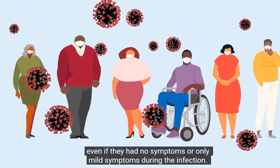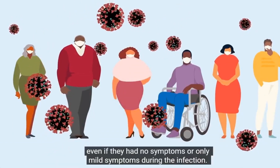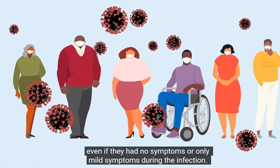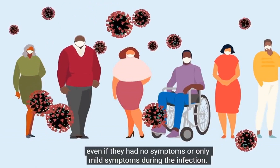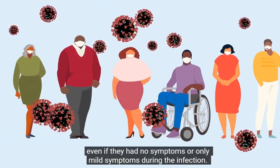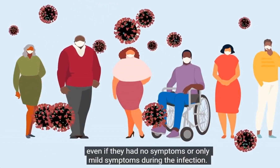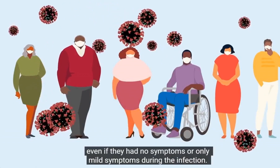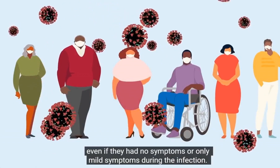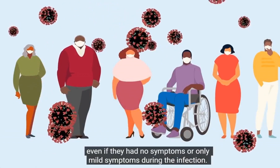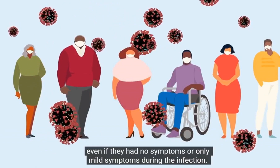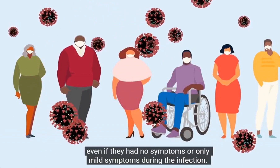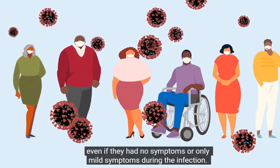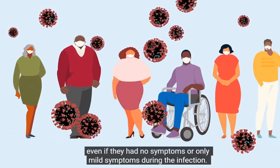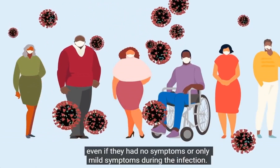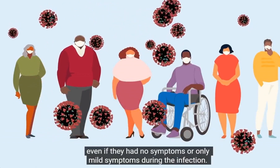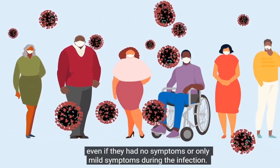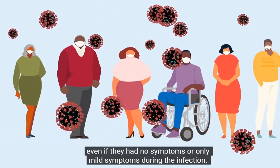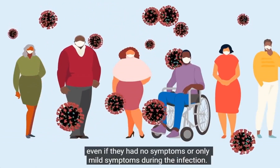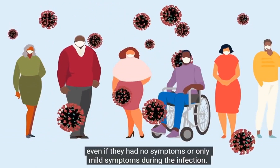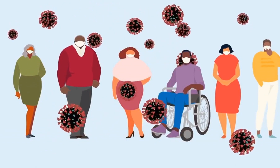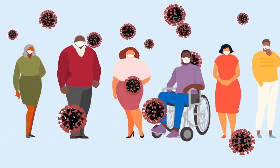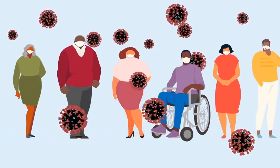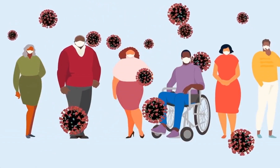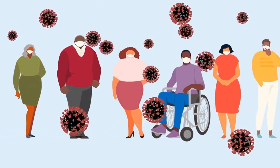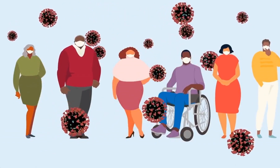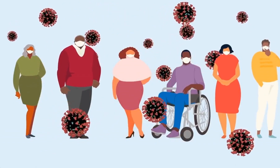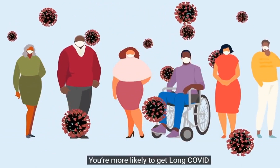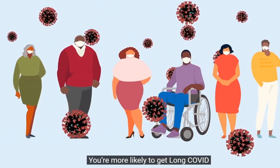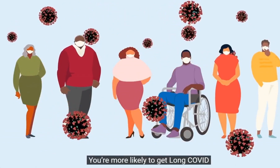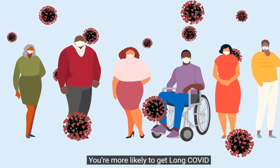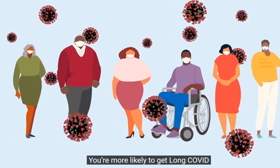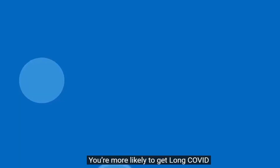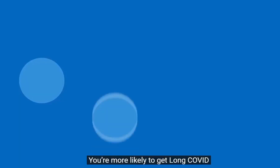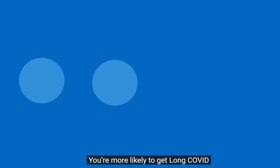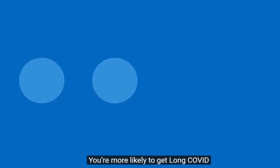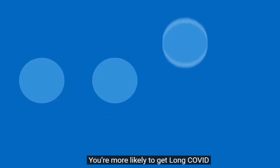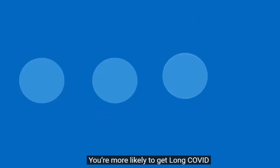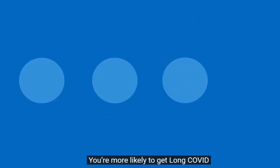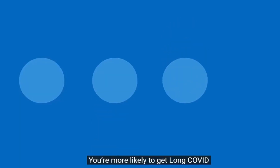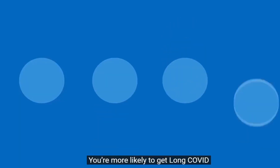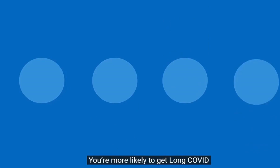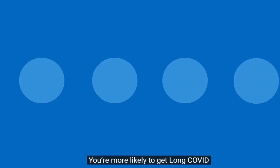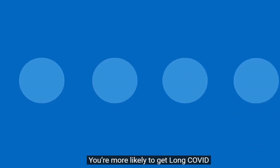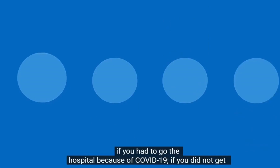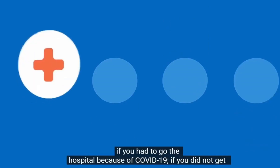only mild symptoms during the infection. You're more likely to get long covid. If